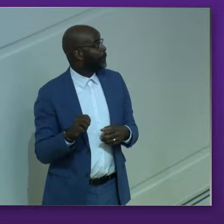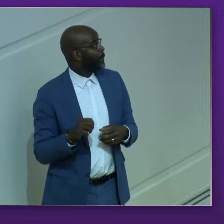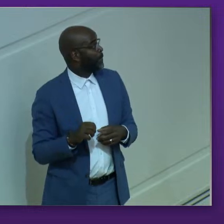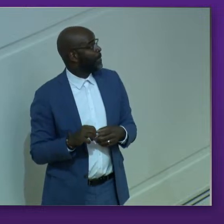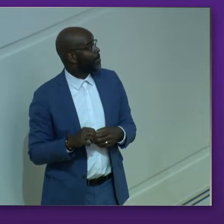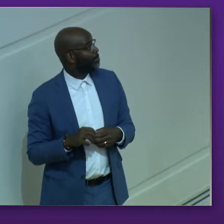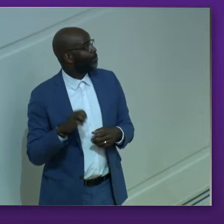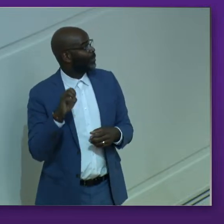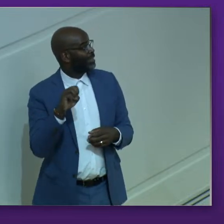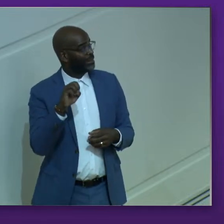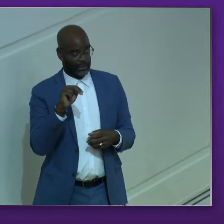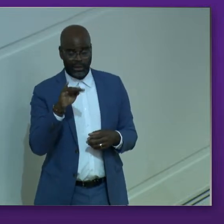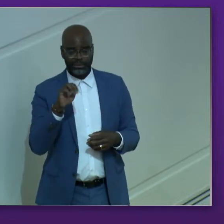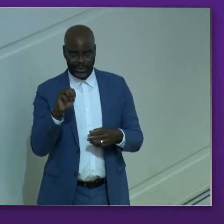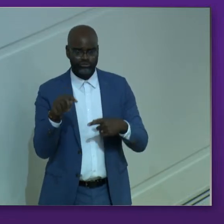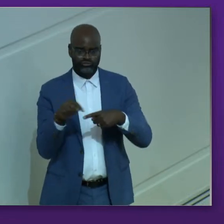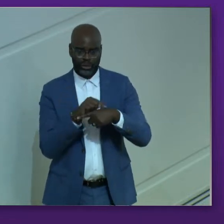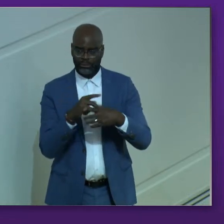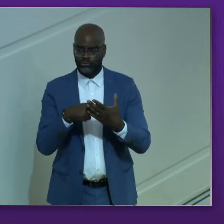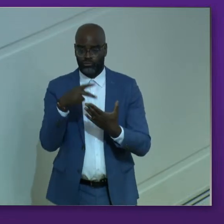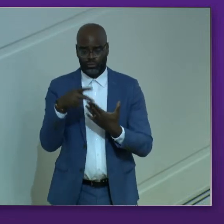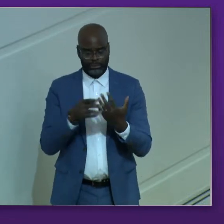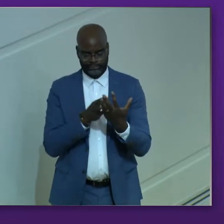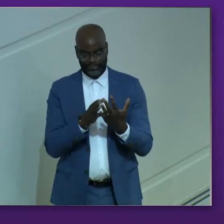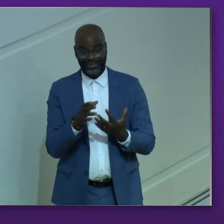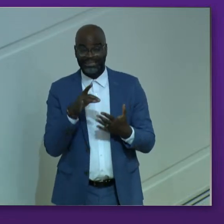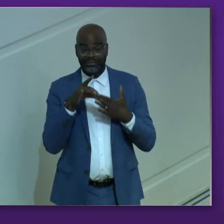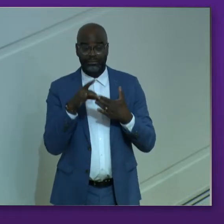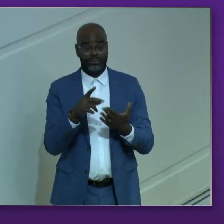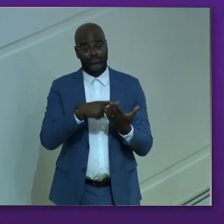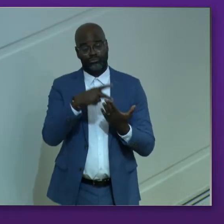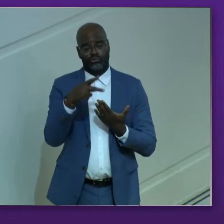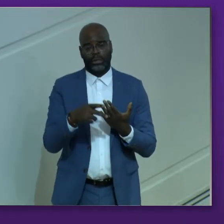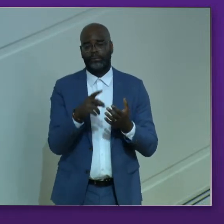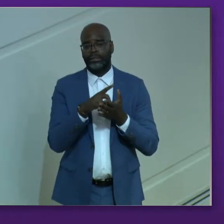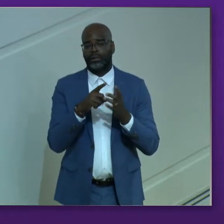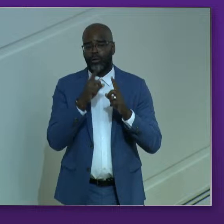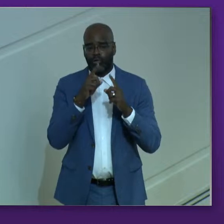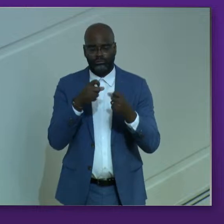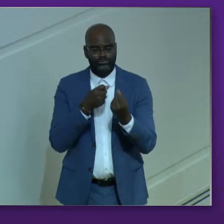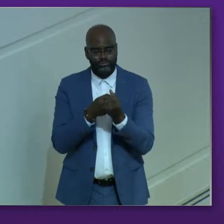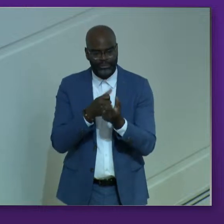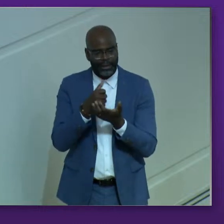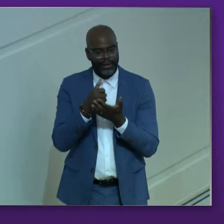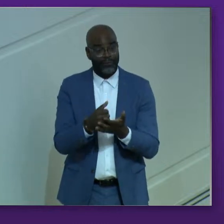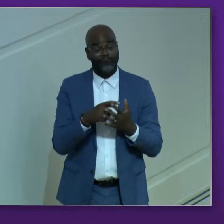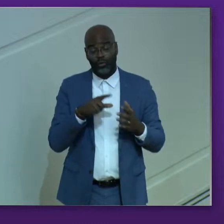NAMES]RECENTLY COMPLETED THE HISPANIC ASSOCIATION OF COLLEGES AND UNIVERSITIES